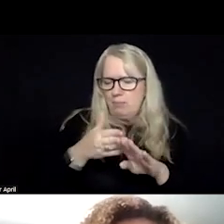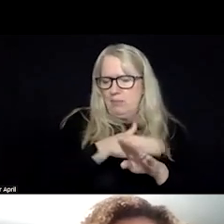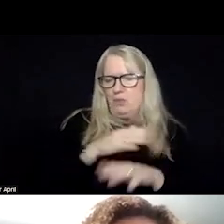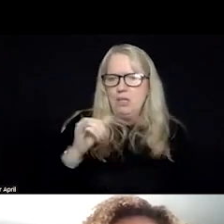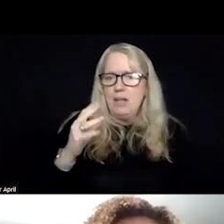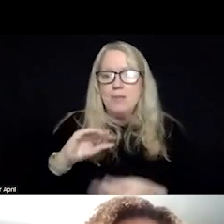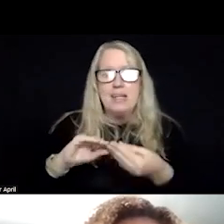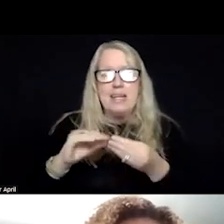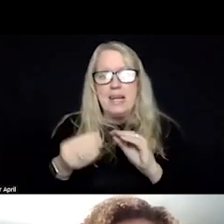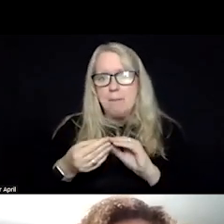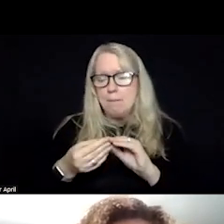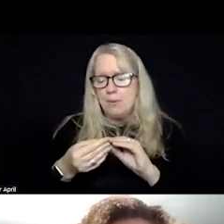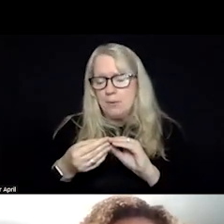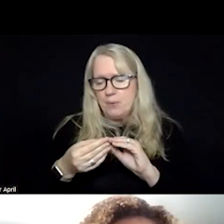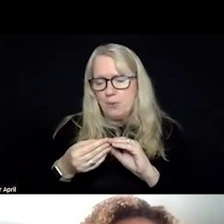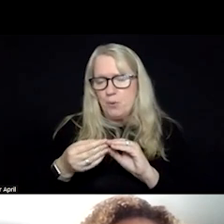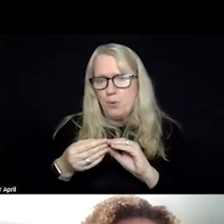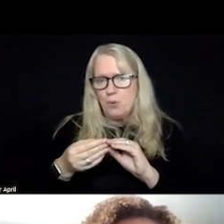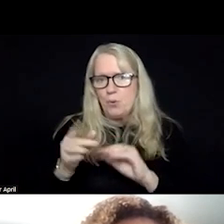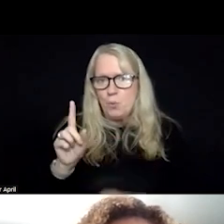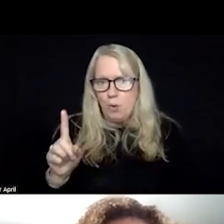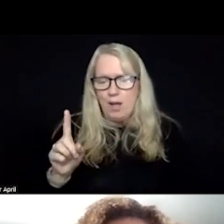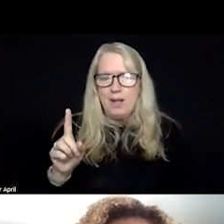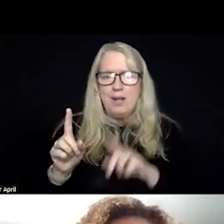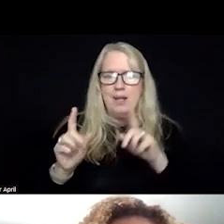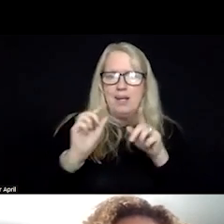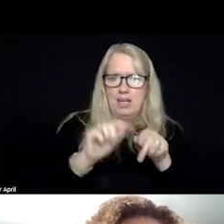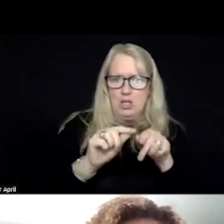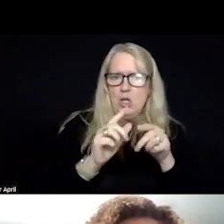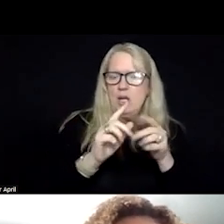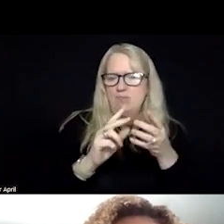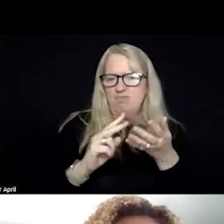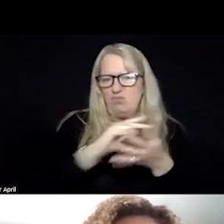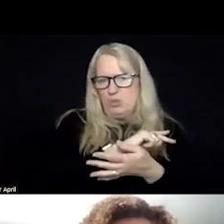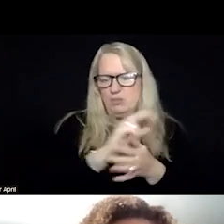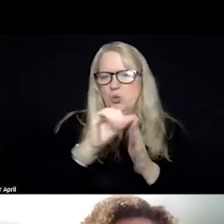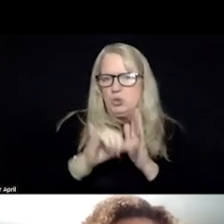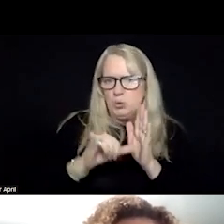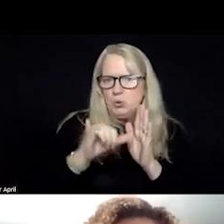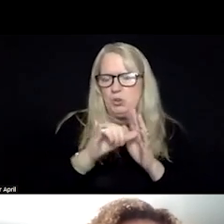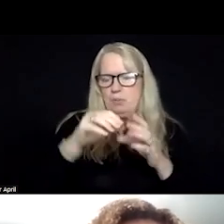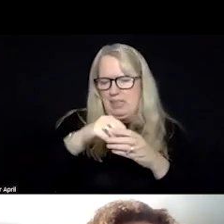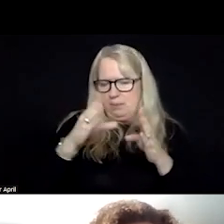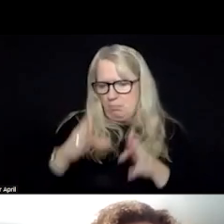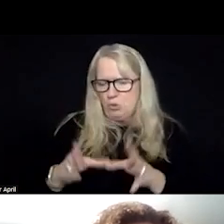NUMBER ONE REVIEWED YOUTUBE AND IN-PERSON MEETING OF THE JAM WAS